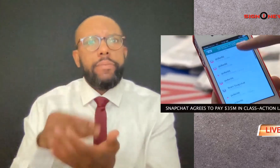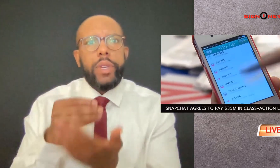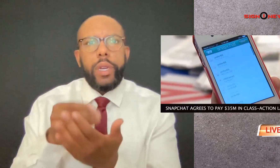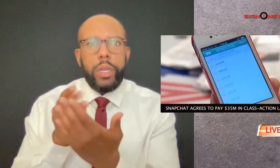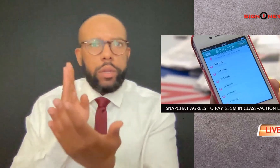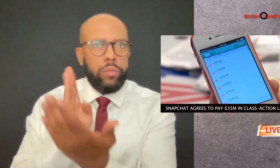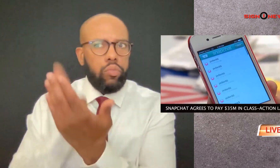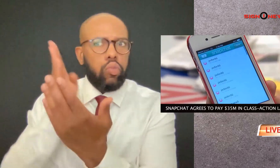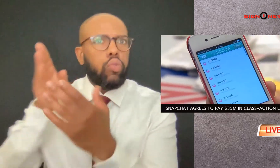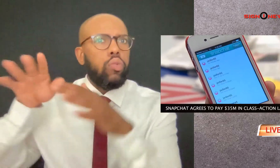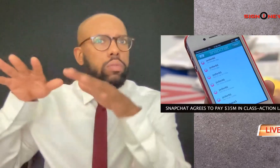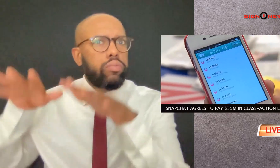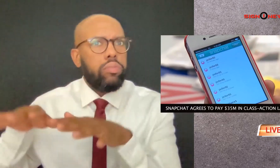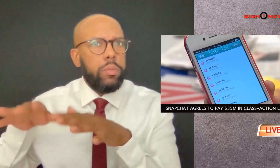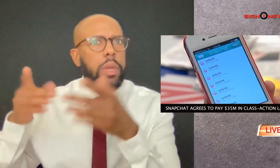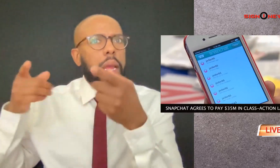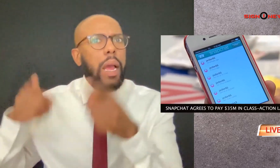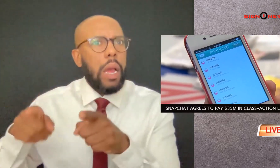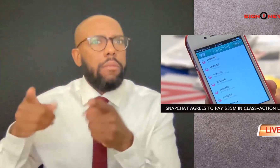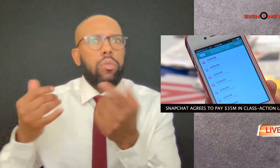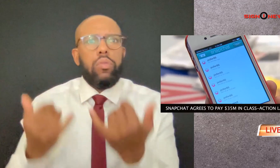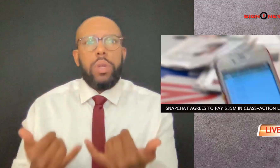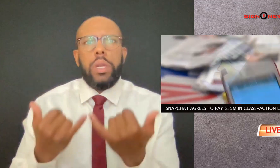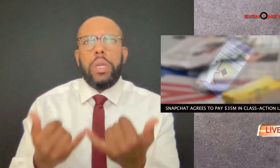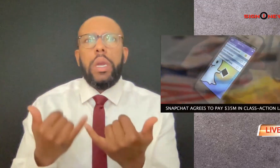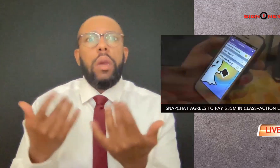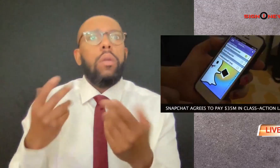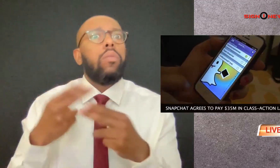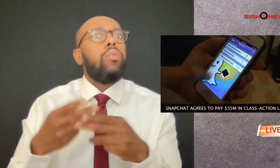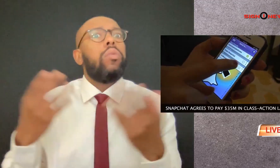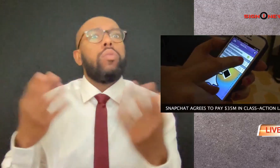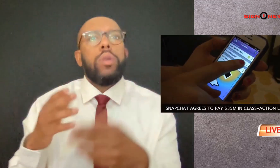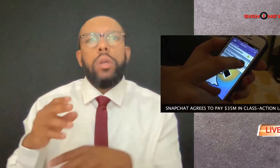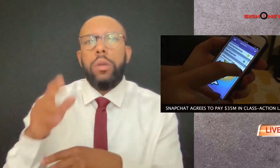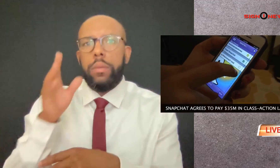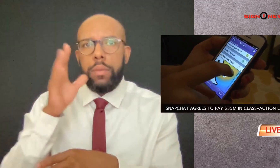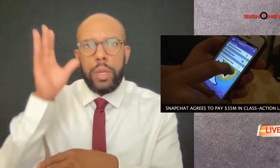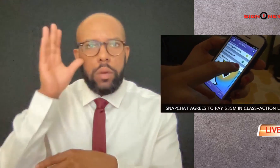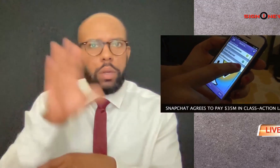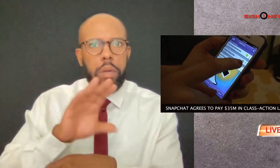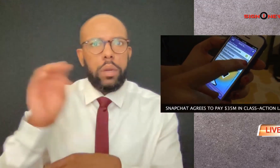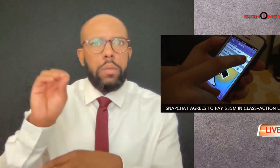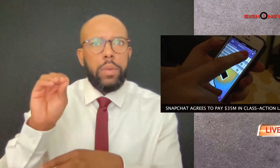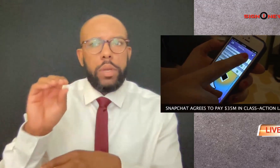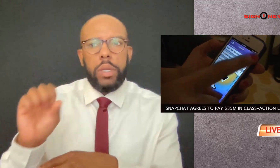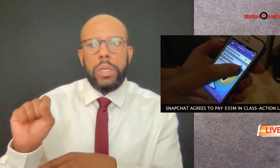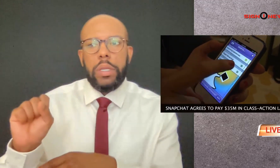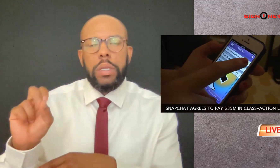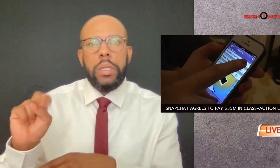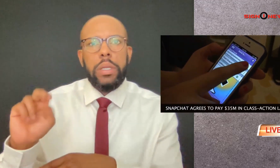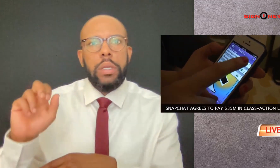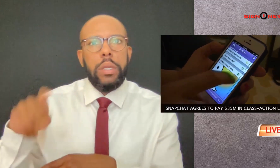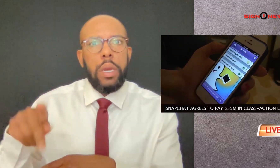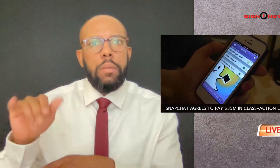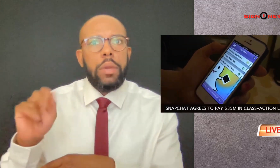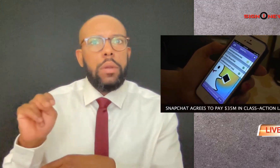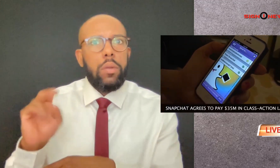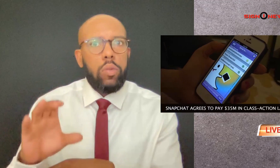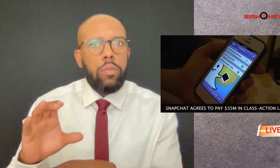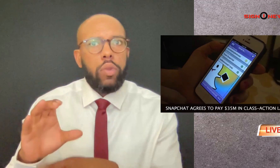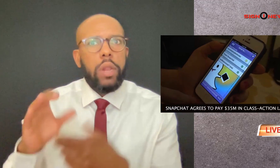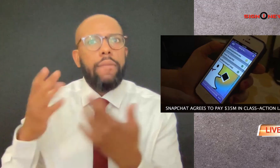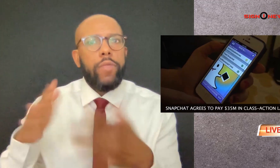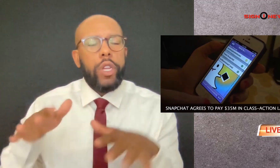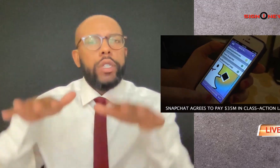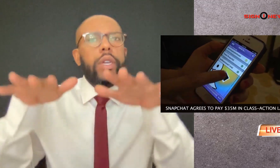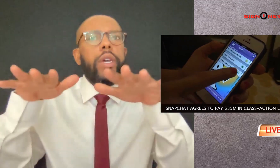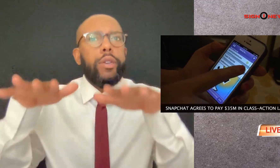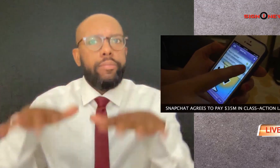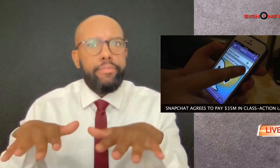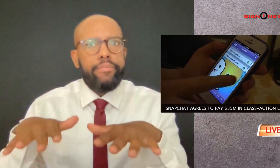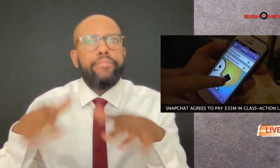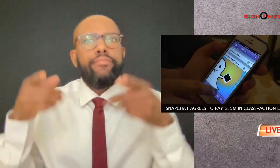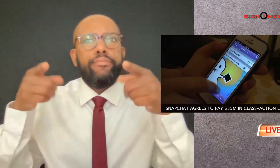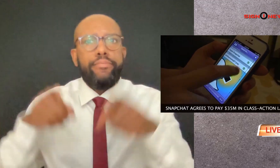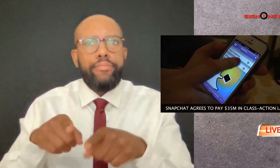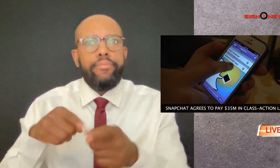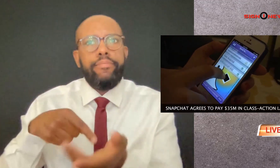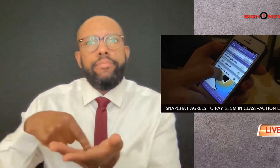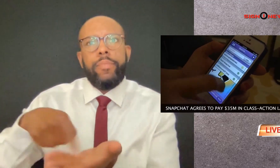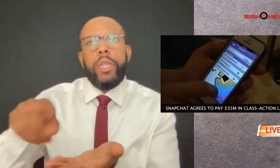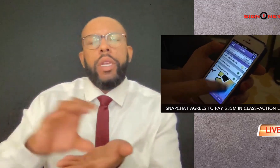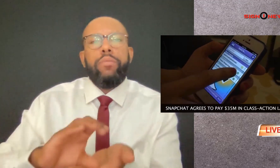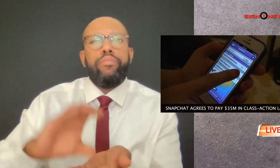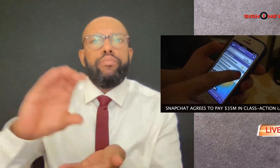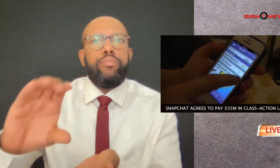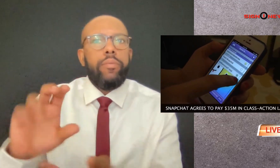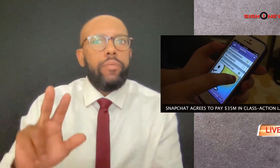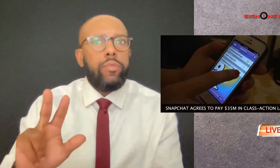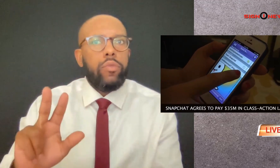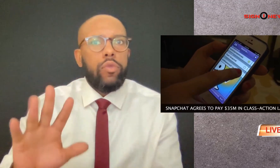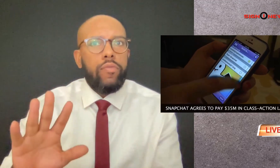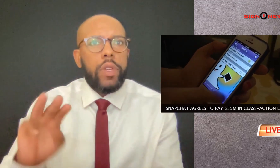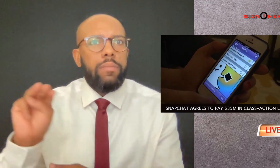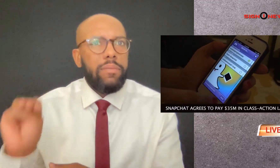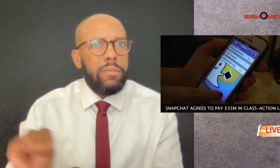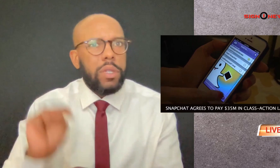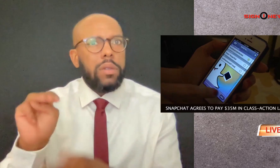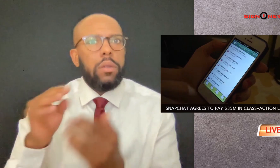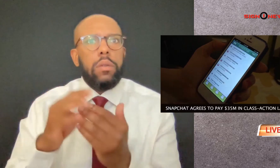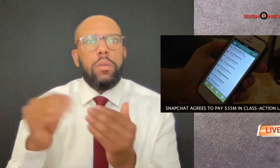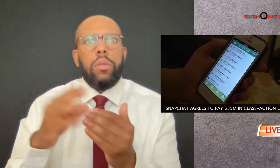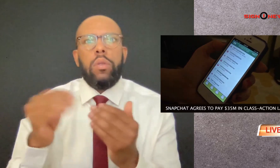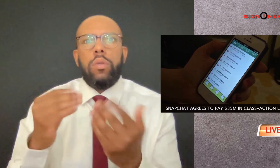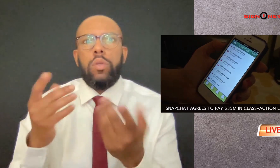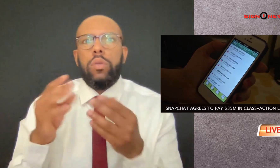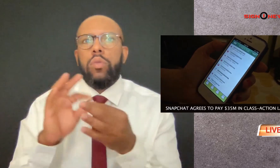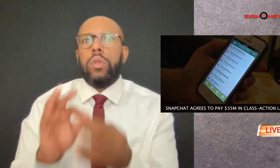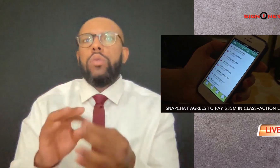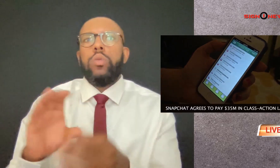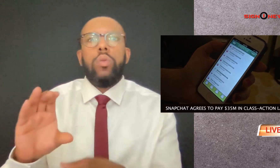Snapchat's parent company Snap Inc. has agreed to pay $35 million to settle a class action